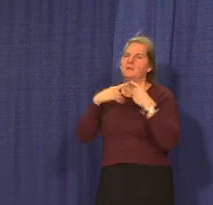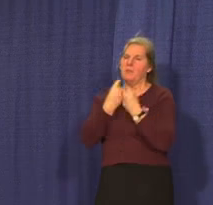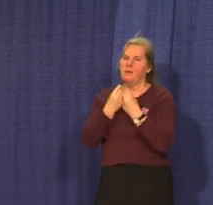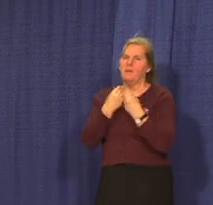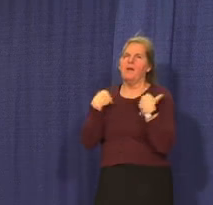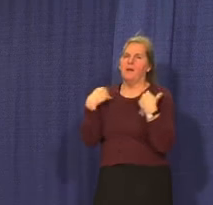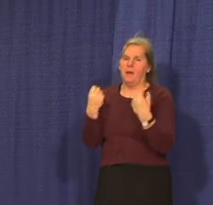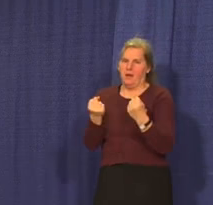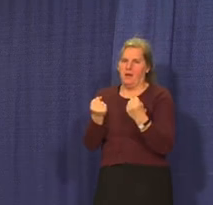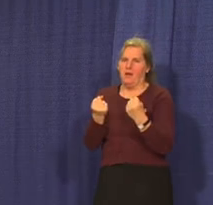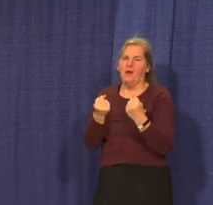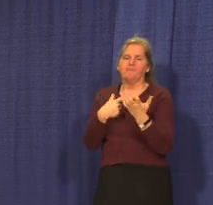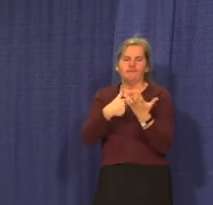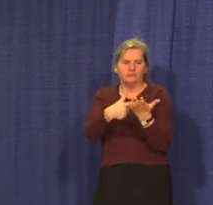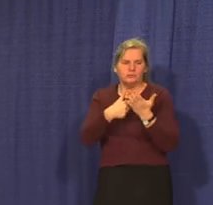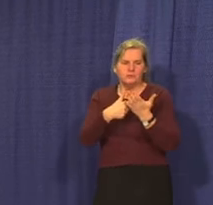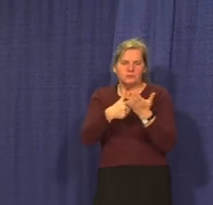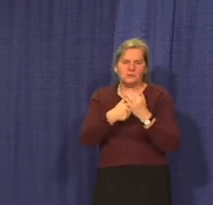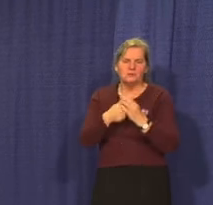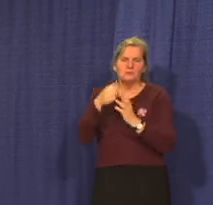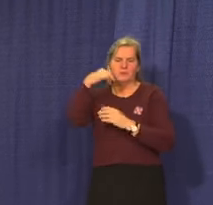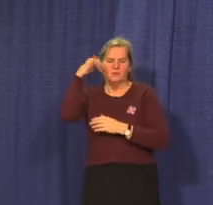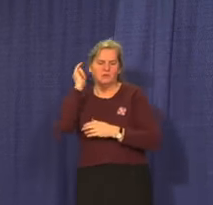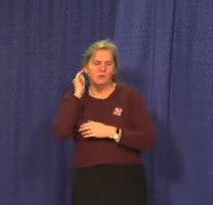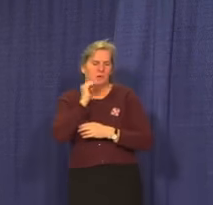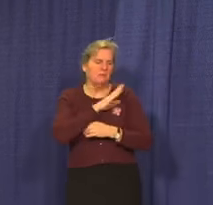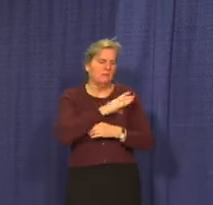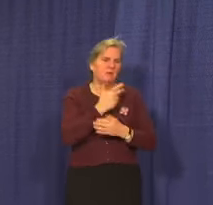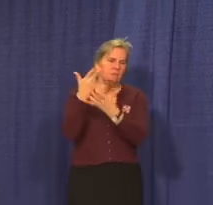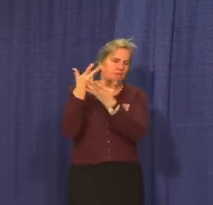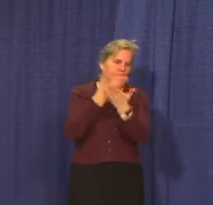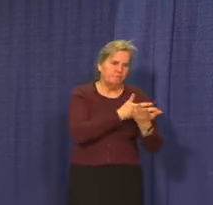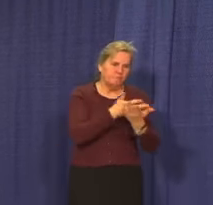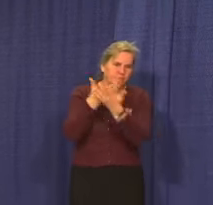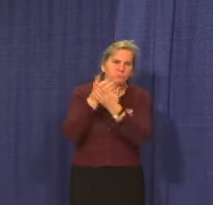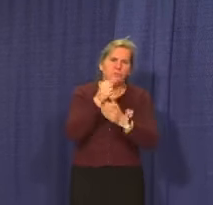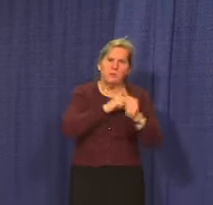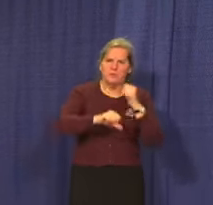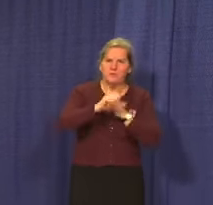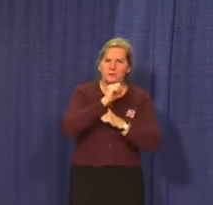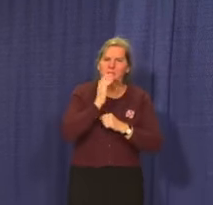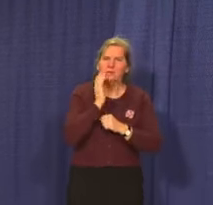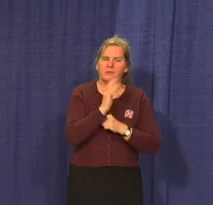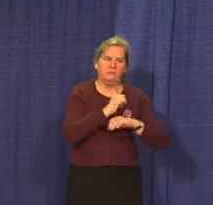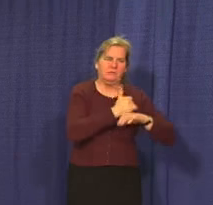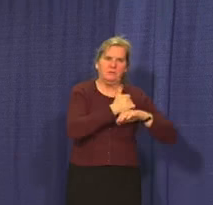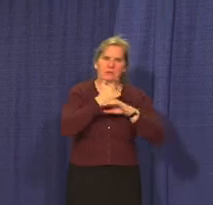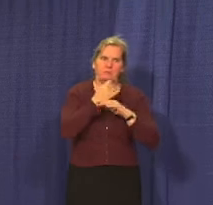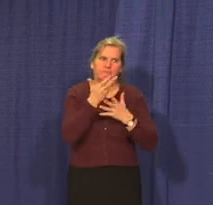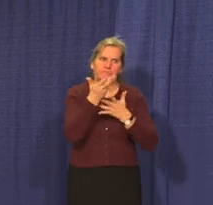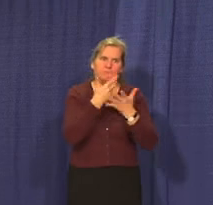IN THIS CASE, IT DOES TAKE TWO TAKE TWO GOVERNMENTS TO COORDINATE NEW PROVISIONS. AT THIS POINT, OUR UNDERSTANDING